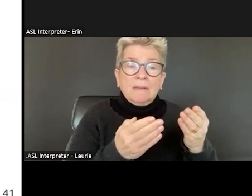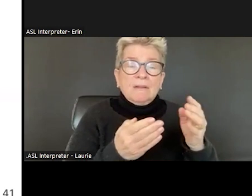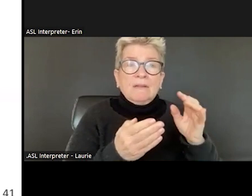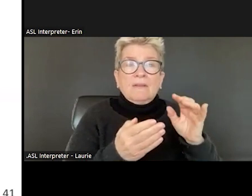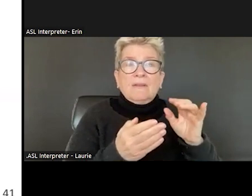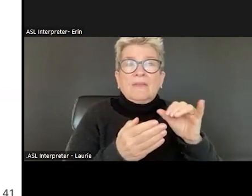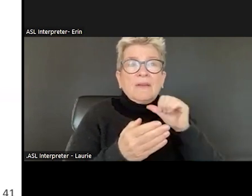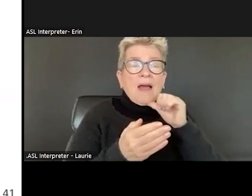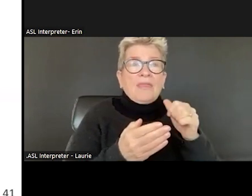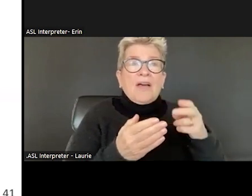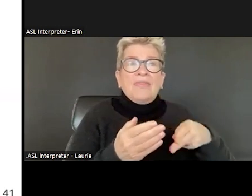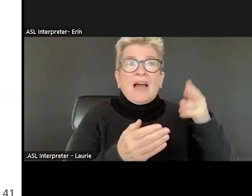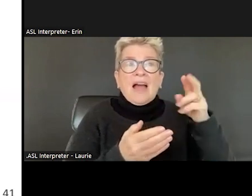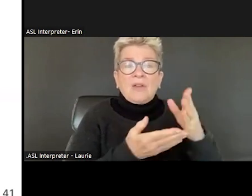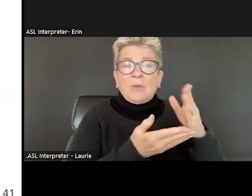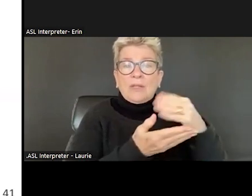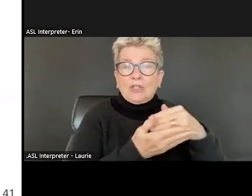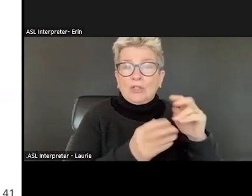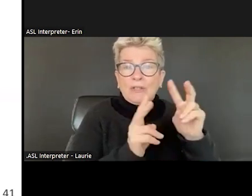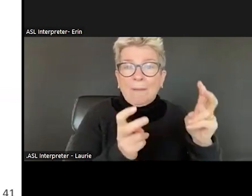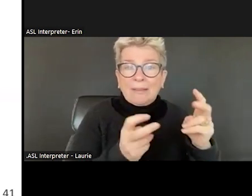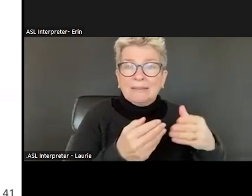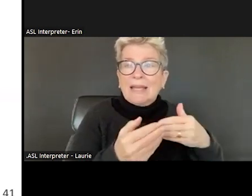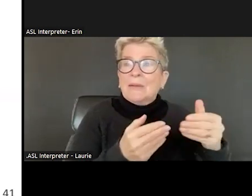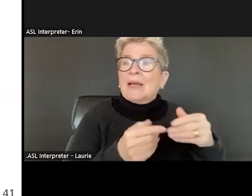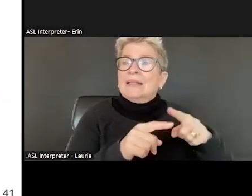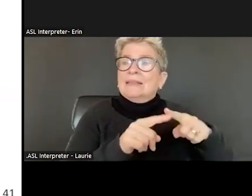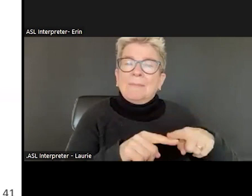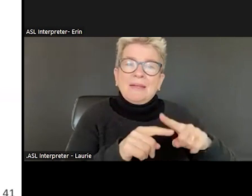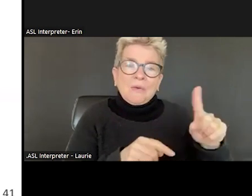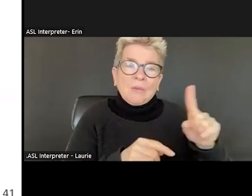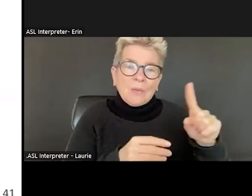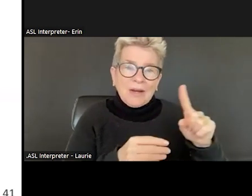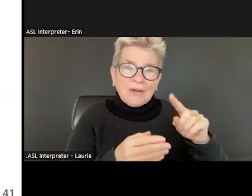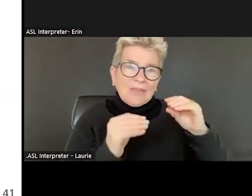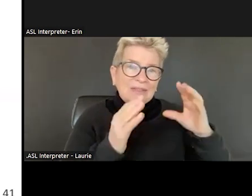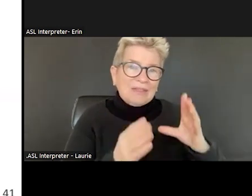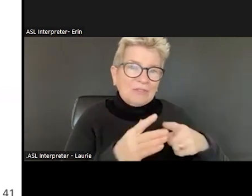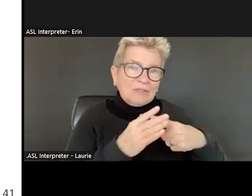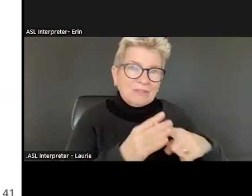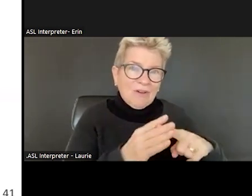return topics anyway, depending on where teach our students are starting. Research